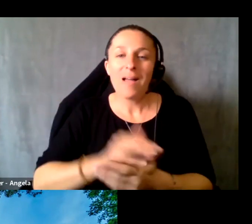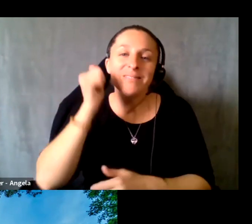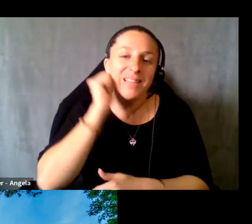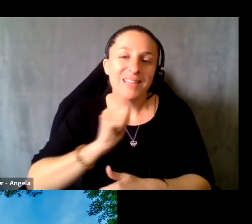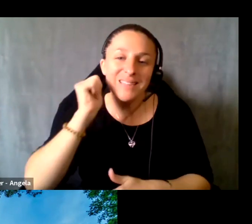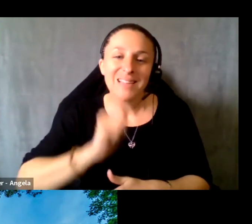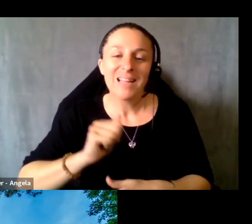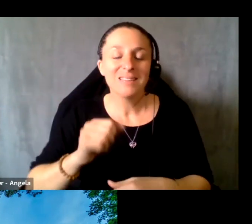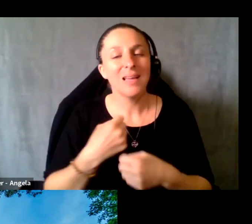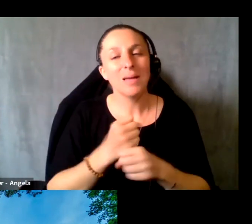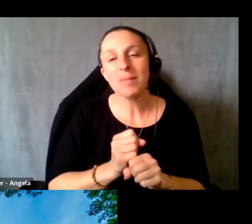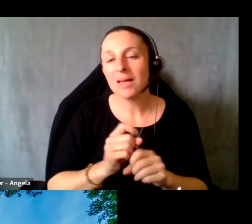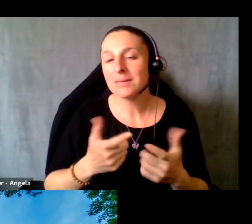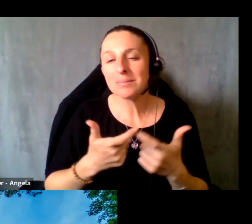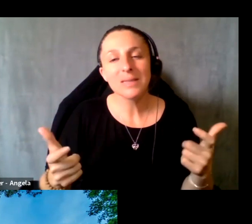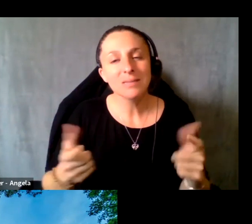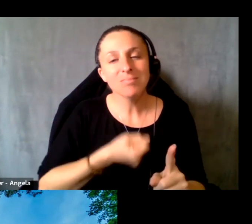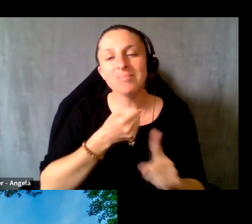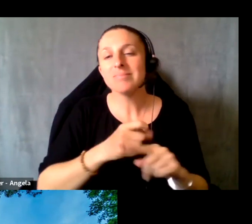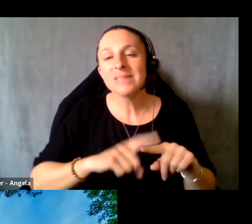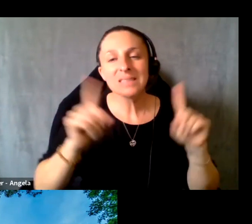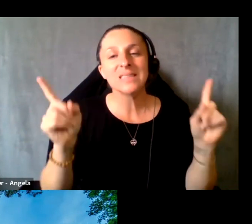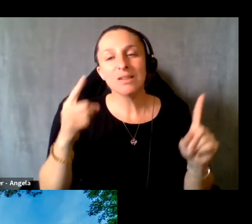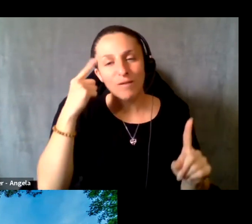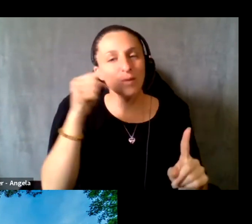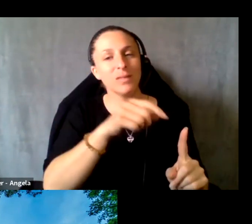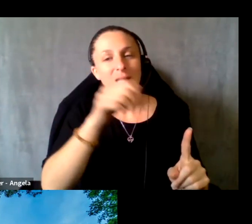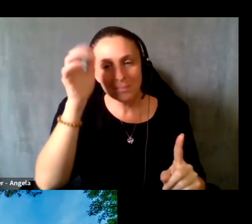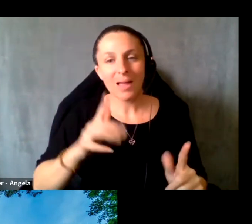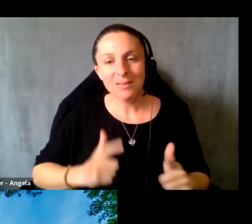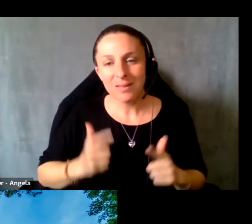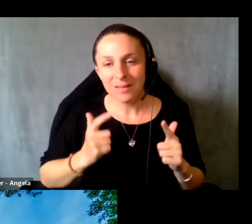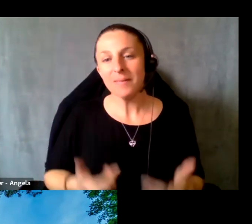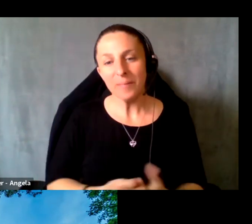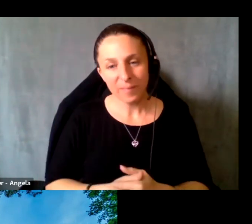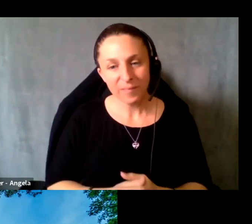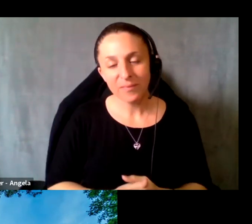made such a difference in the life of that gentleman. Awesome, well, thank you, Brian,